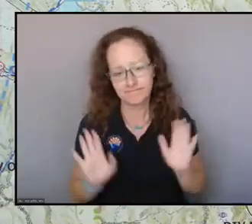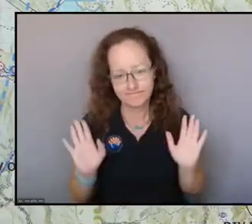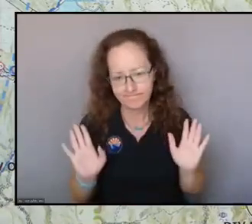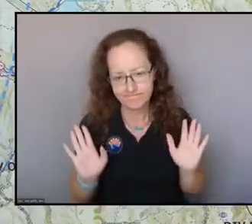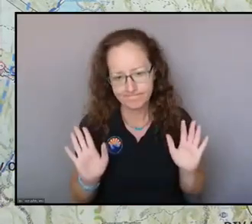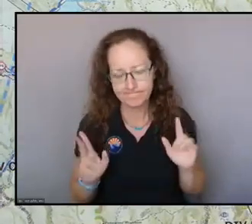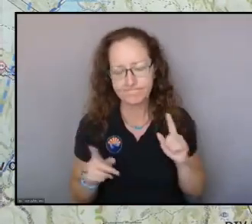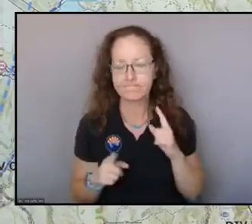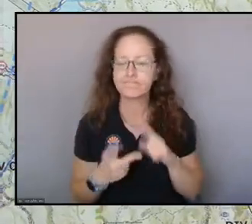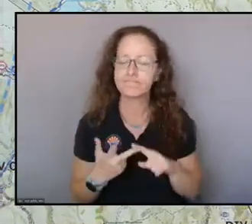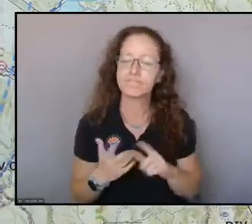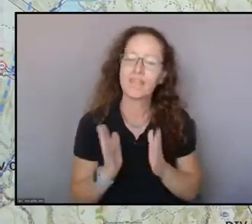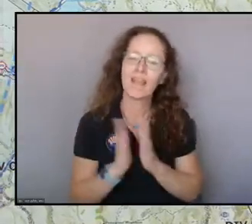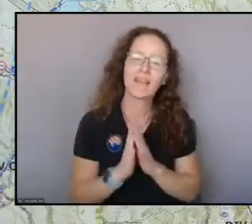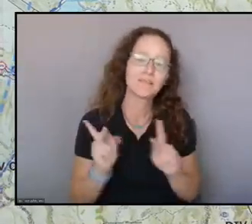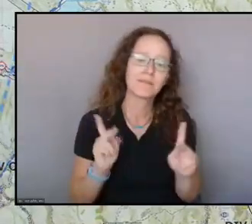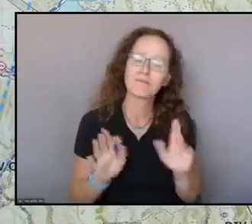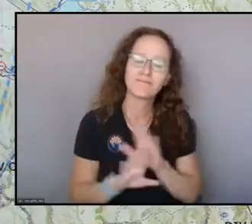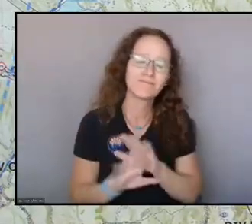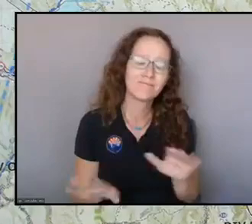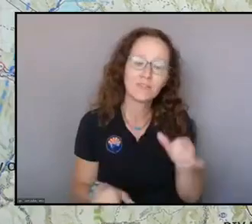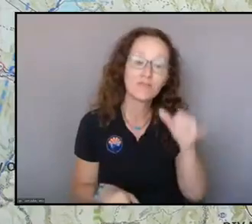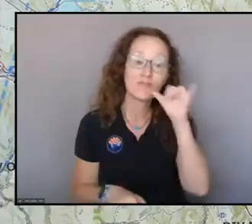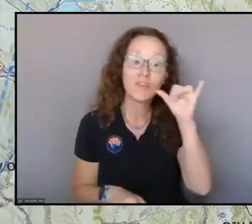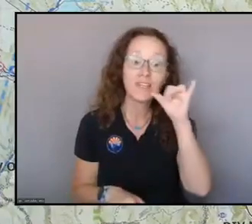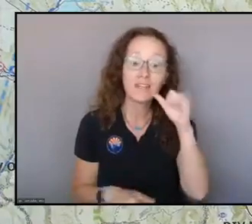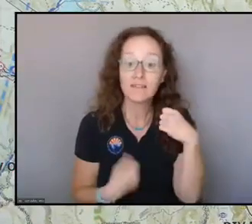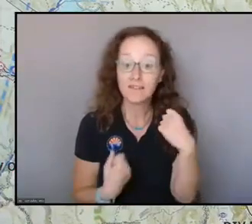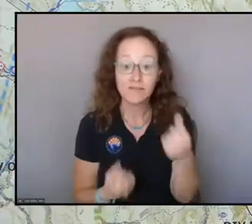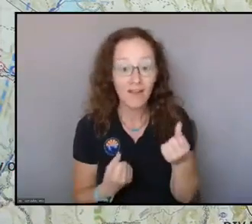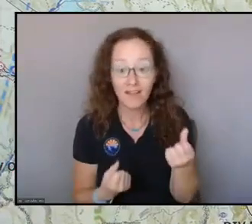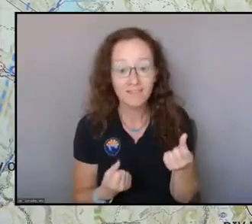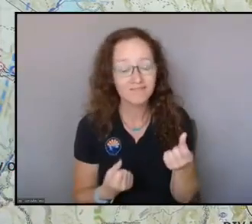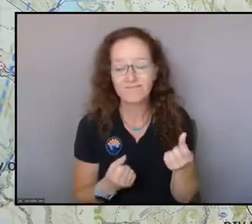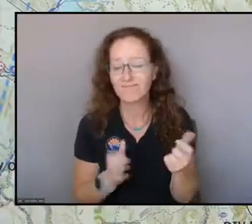I ALSO WANT TO ASK PEOPLE NOT TO DRINK AND DRIVE